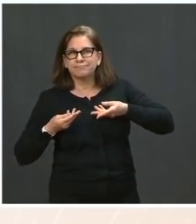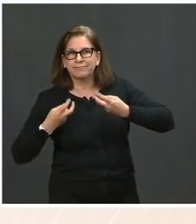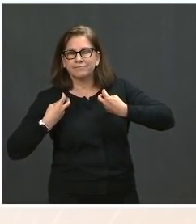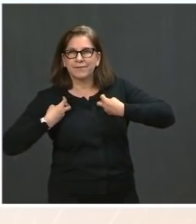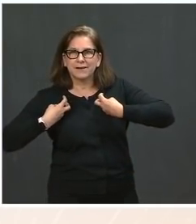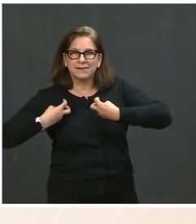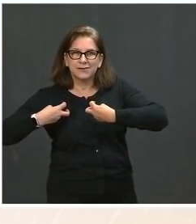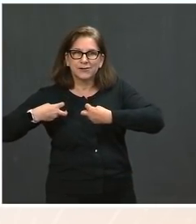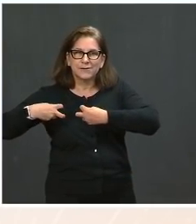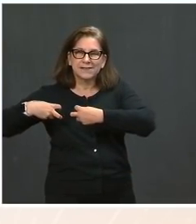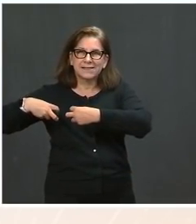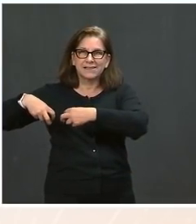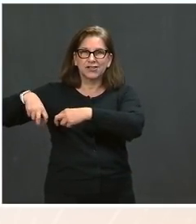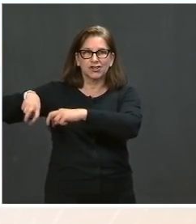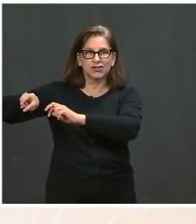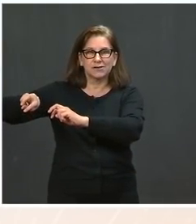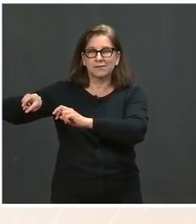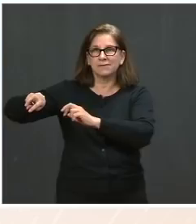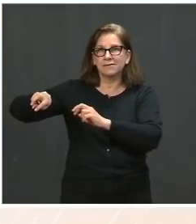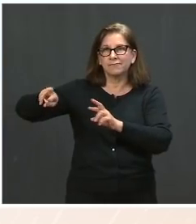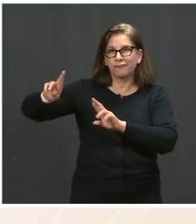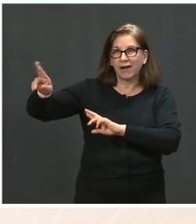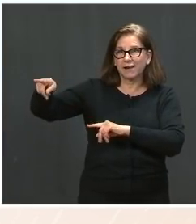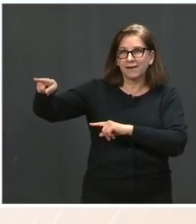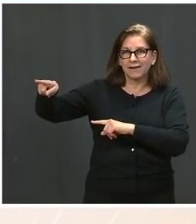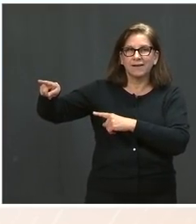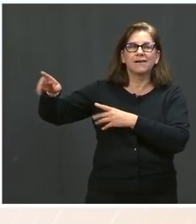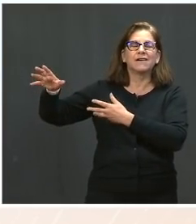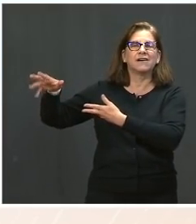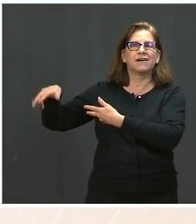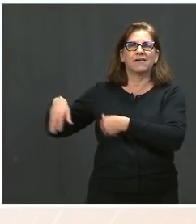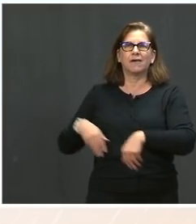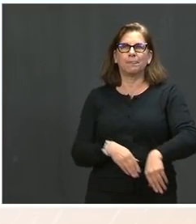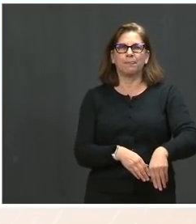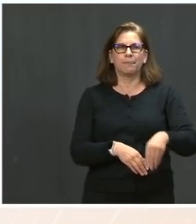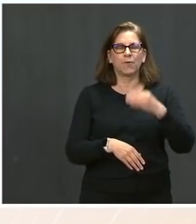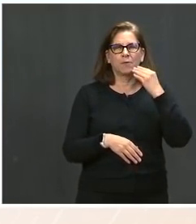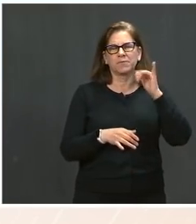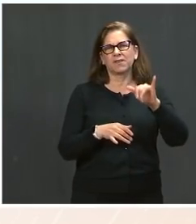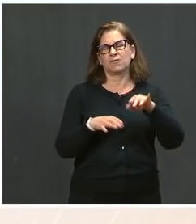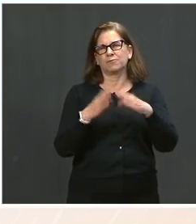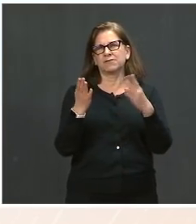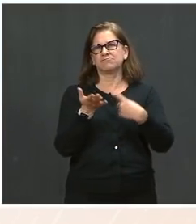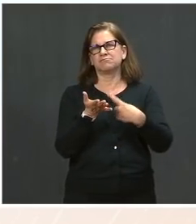about where we go from here. Go ahead. The Press: Thanks, Jen. Given the narrow majorities in the House